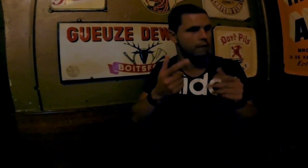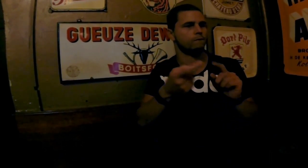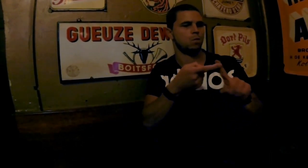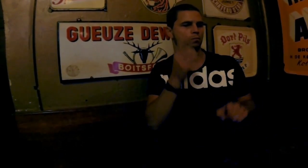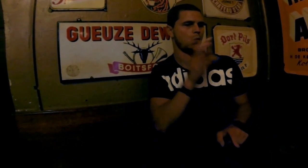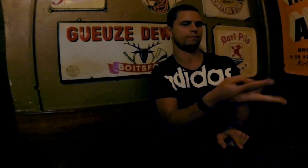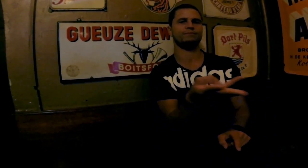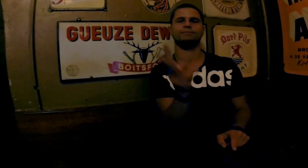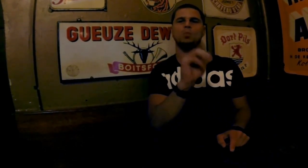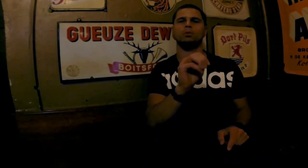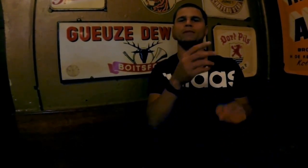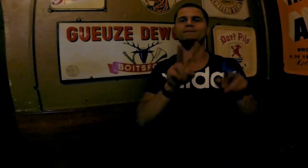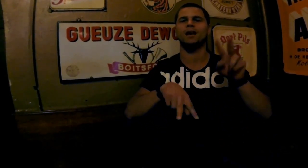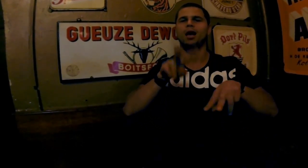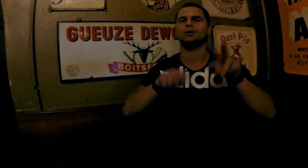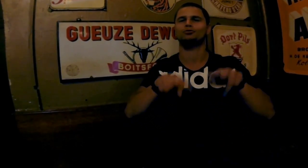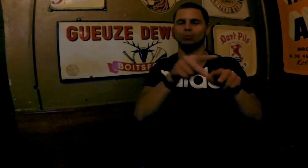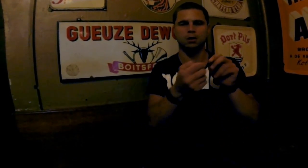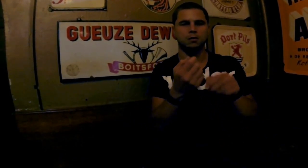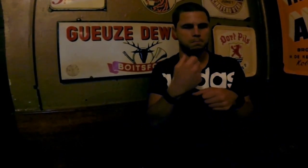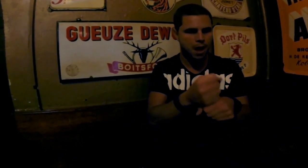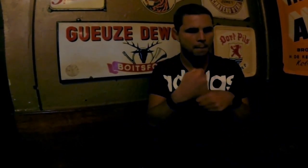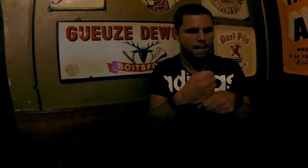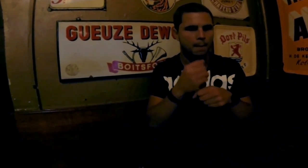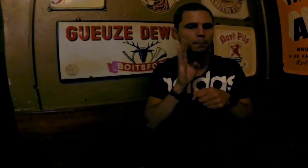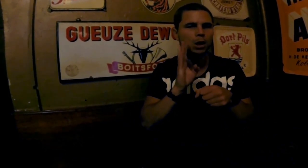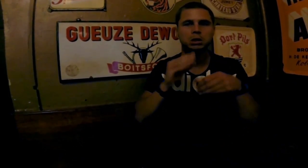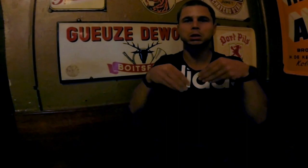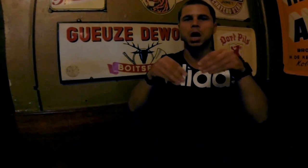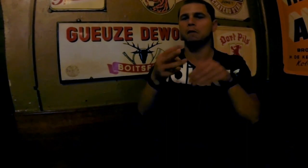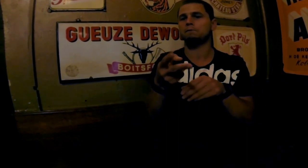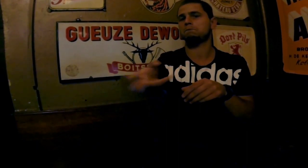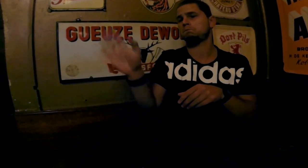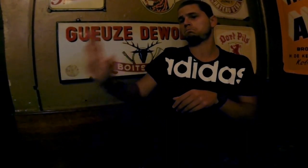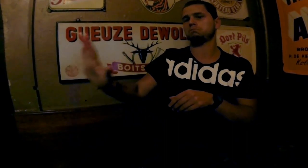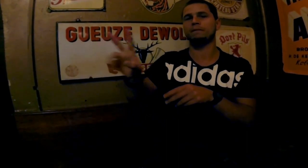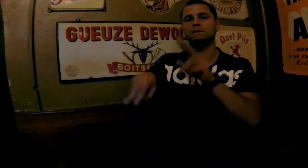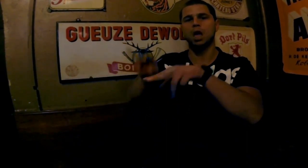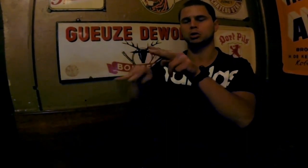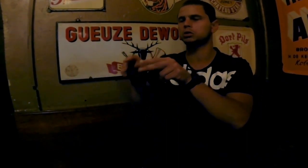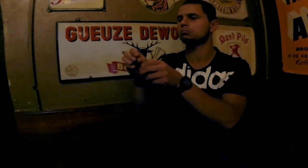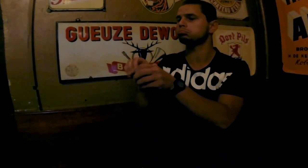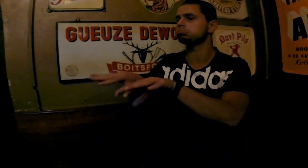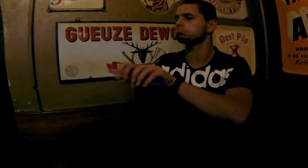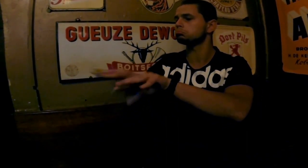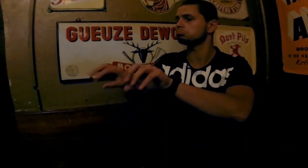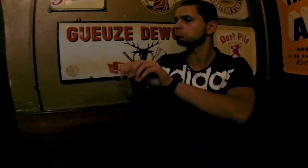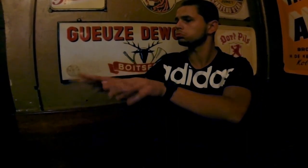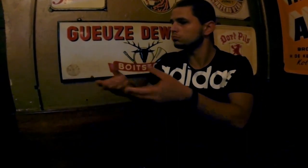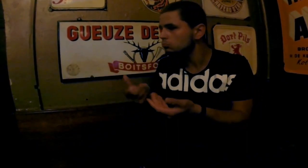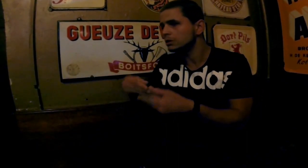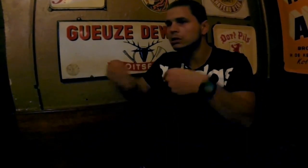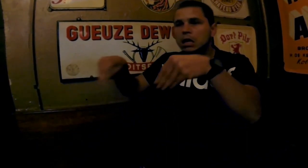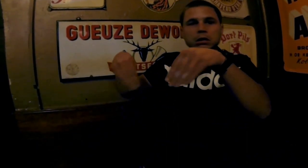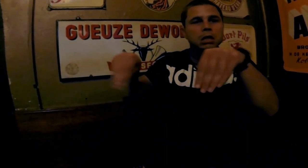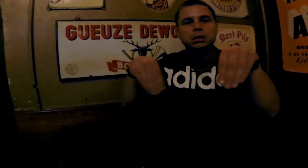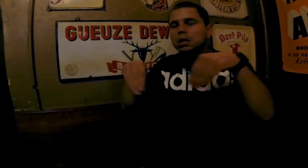They made their own beer for their values and money opportunity. They started distributing and selling beer to the market.